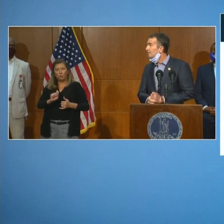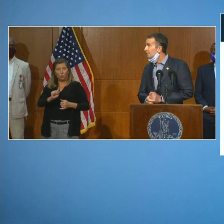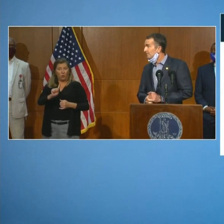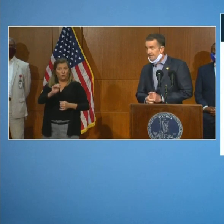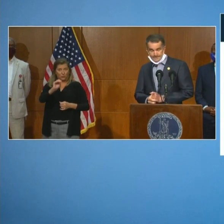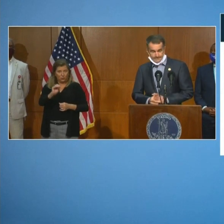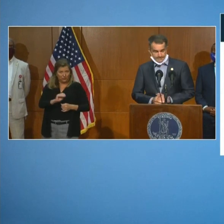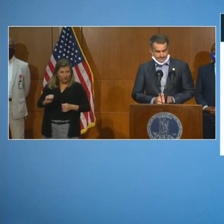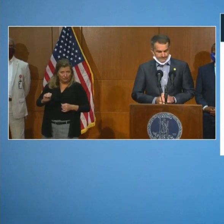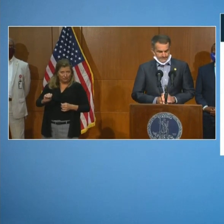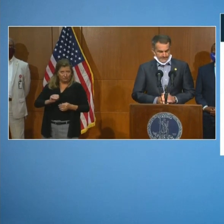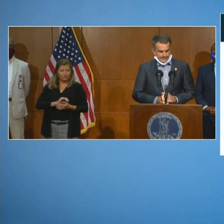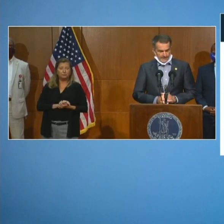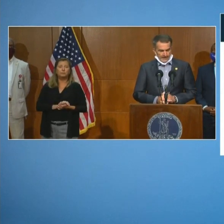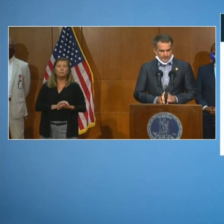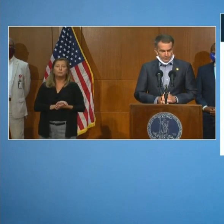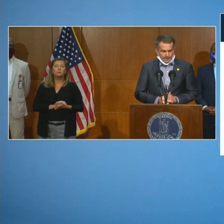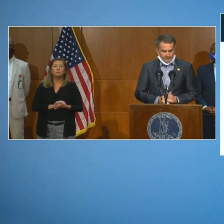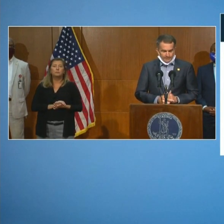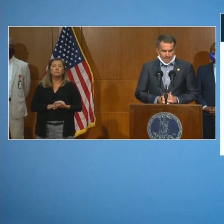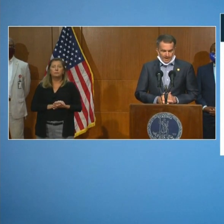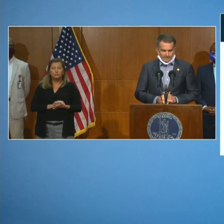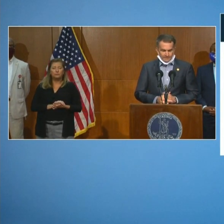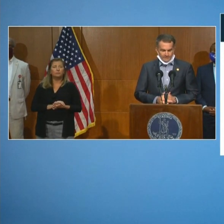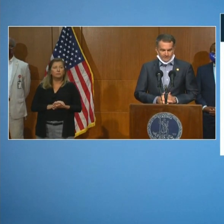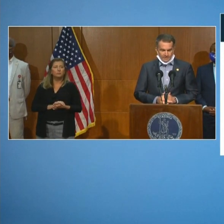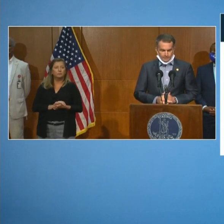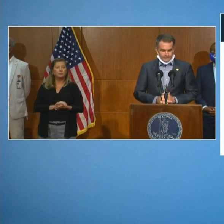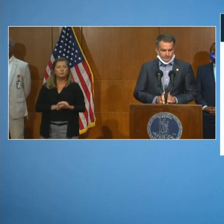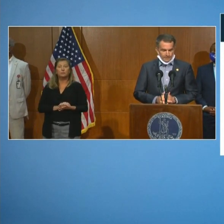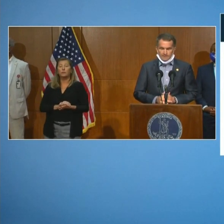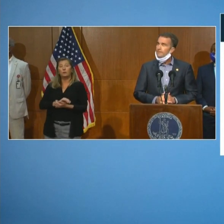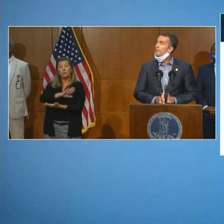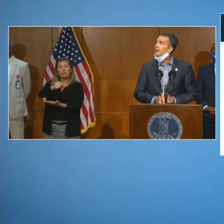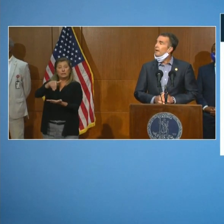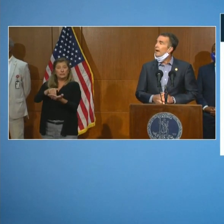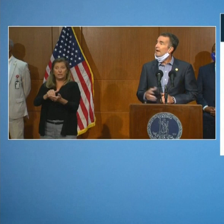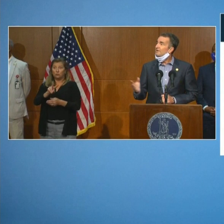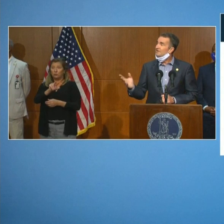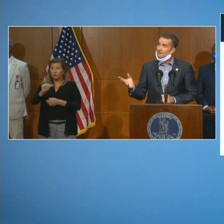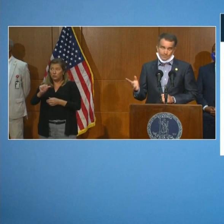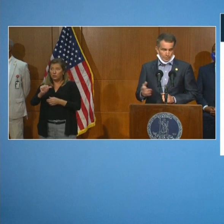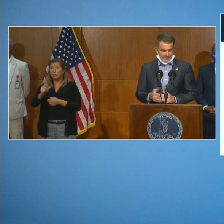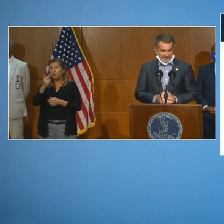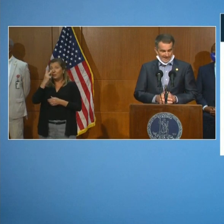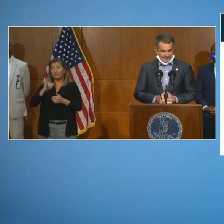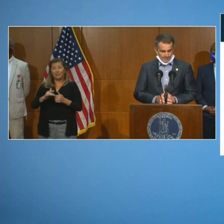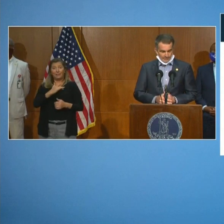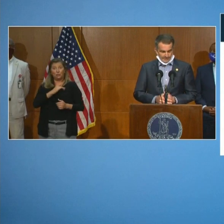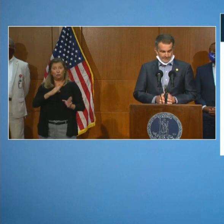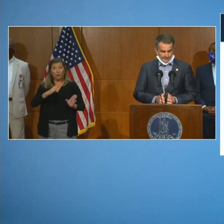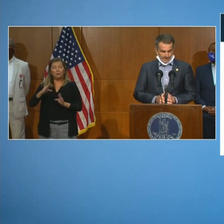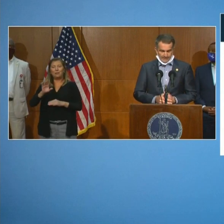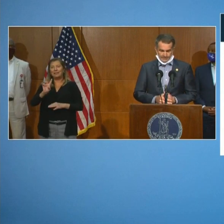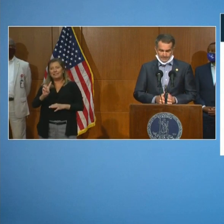WHERE NUMBERS ARE SLIGHTLY INCREASING BUT RELATIVELY STABLE AT SEVEN ONE SEVEN POINT